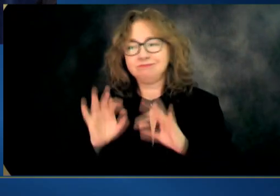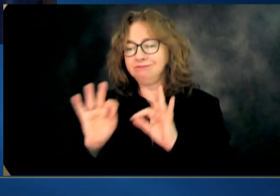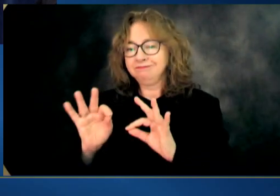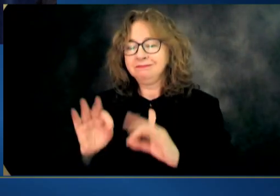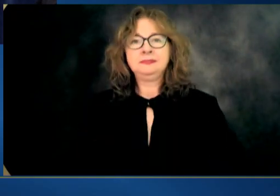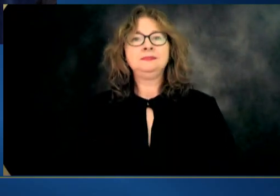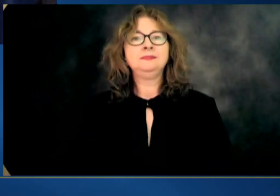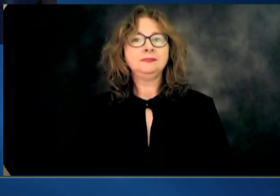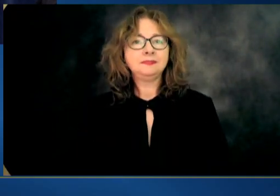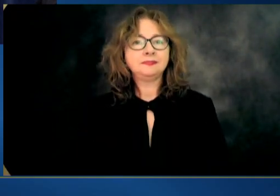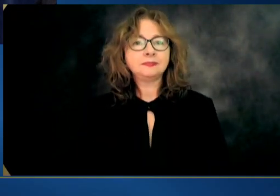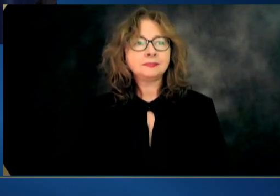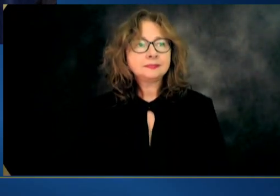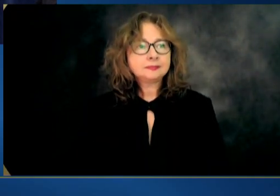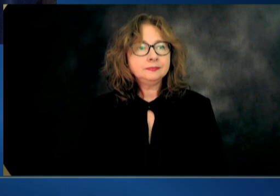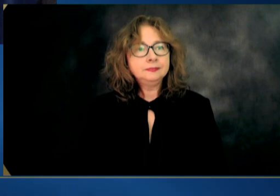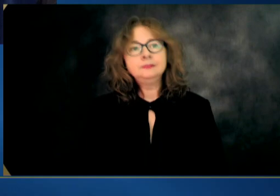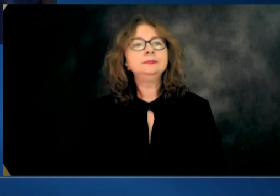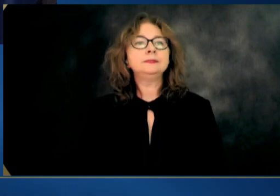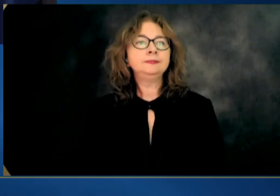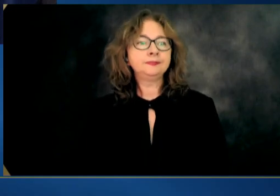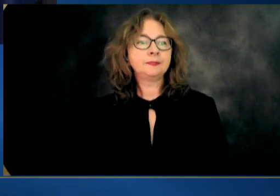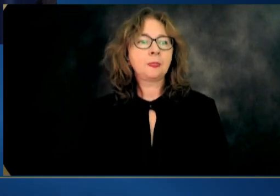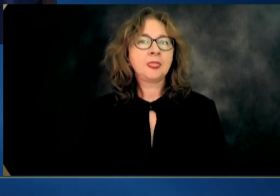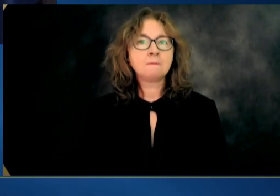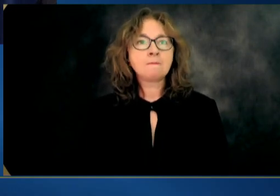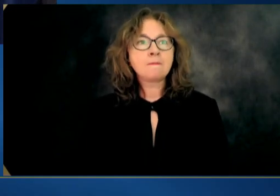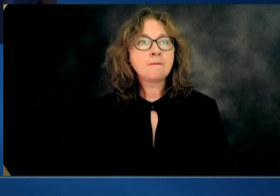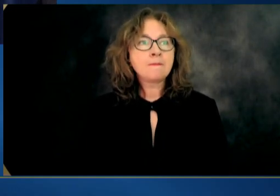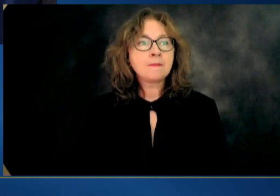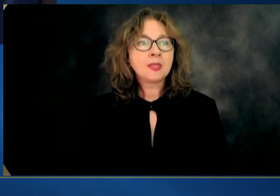Kamal Menghrajani: And so next, you know, I'd really love to hear from Jimmy Penac,